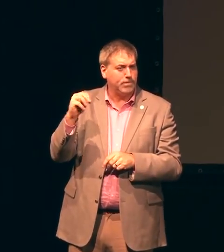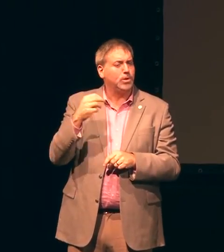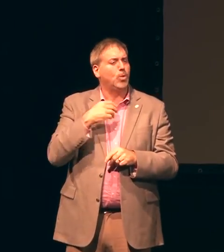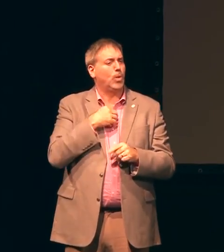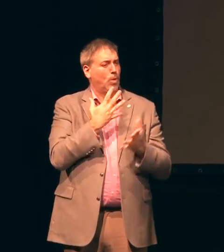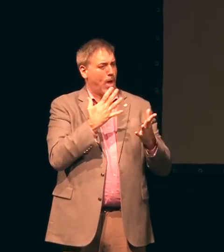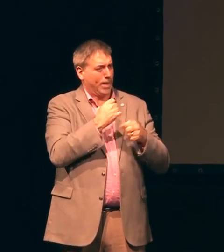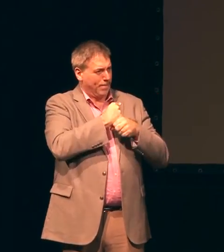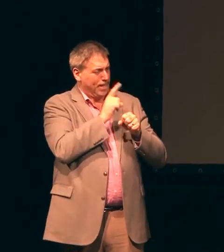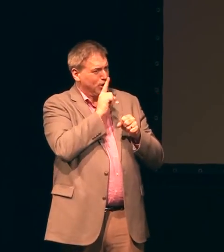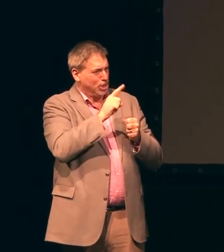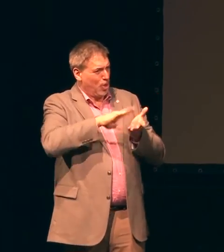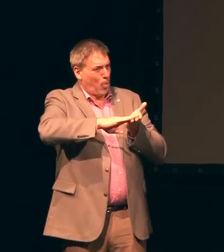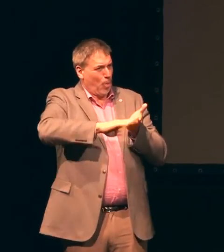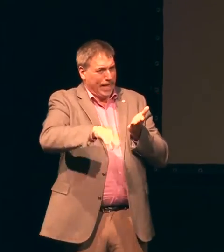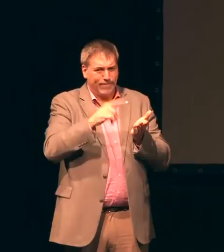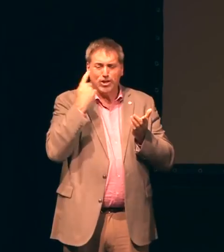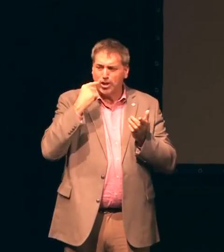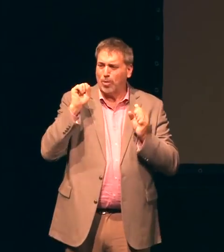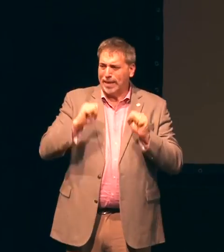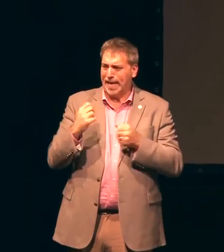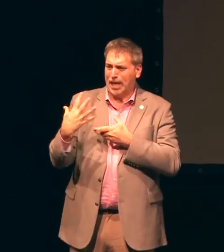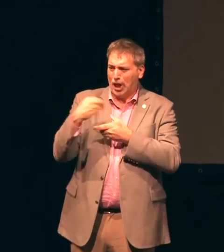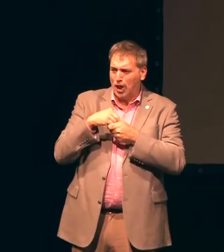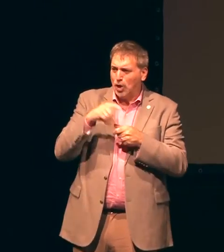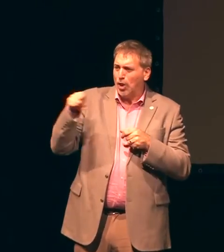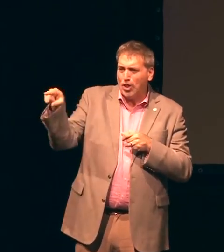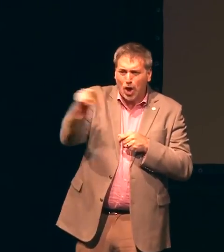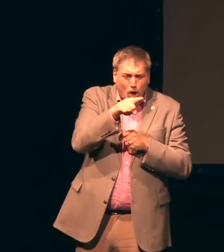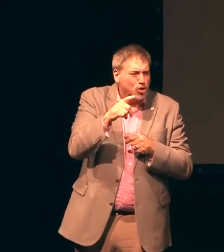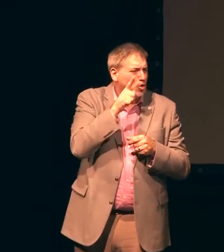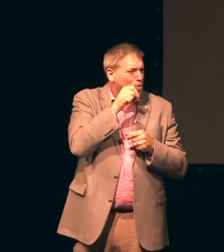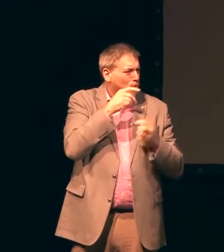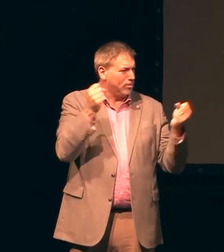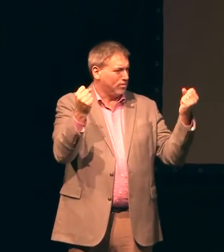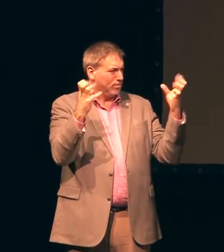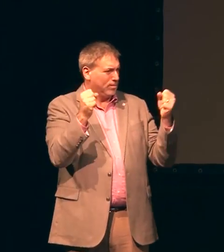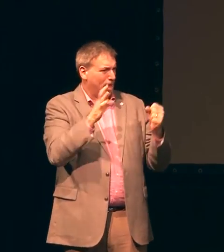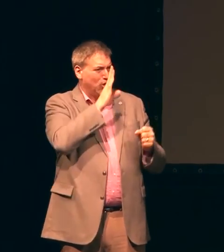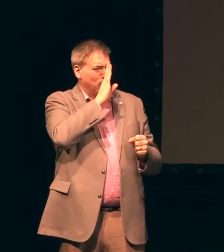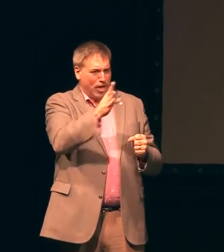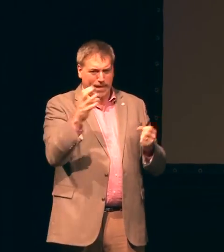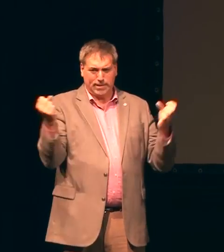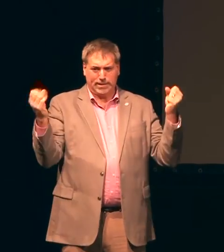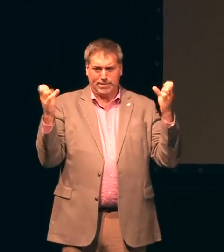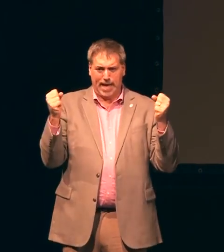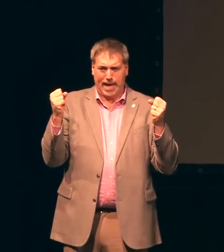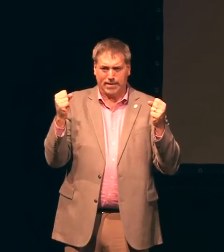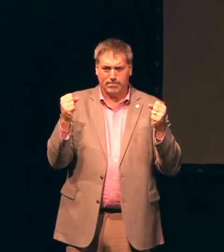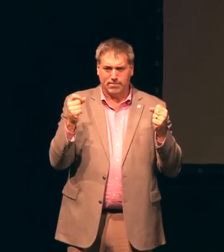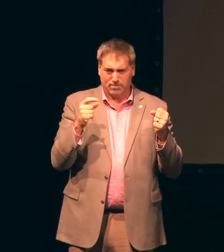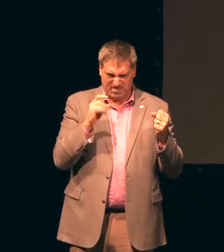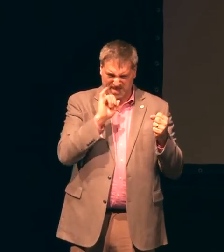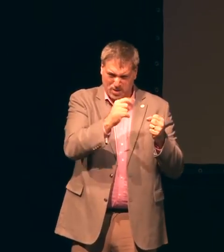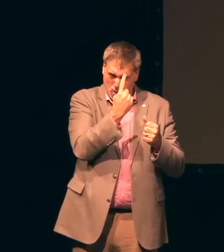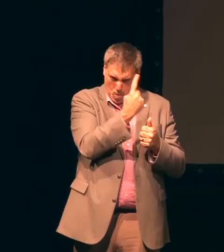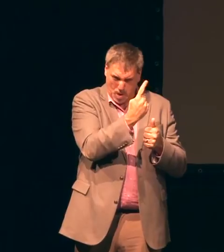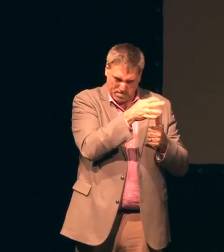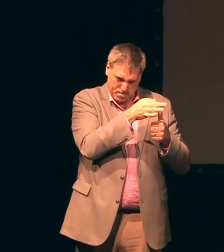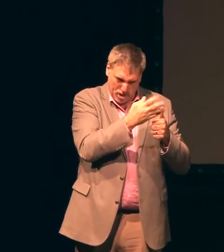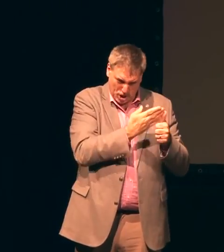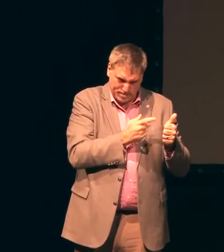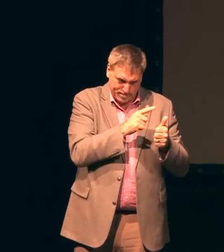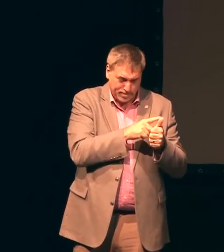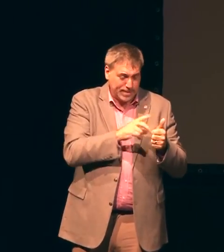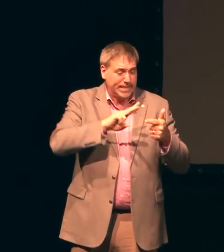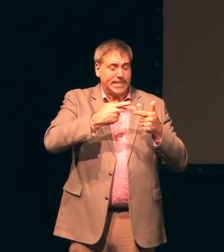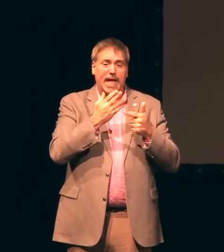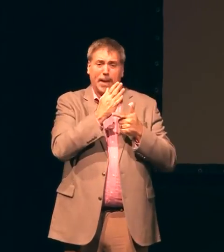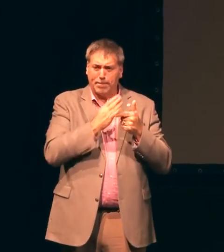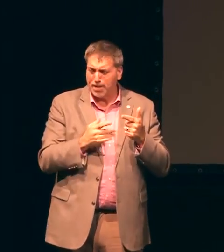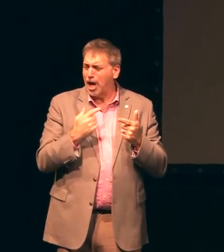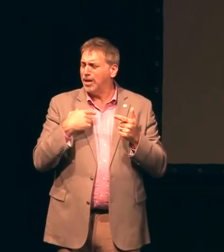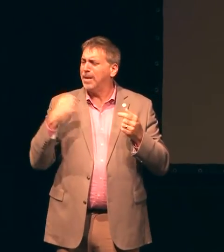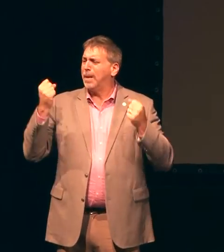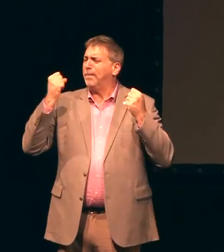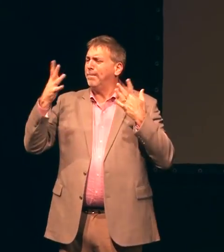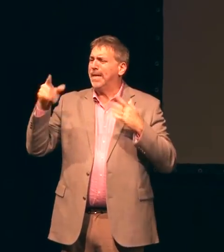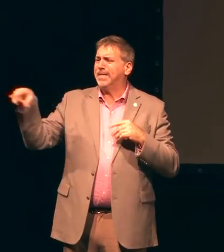them. So we want to make sure that that's waved so we can include those people. Another